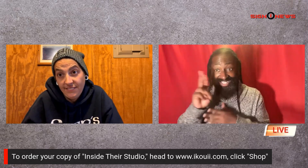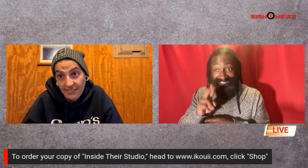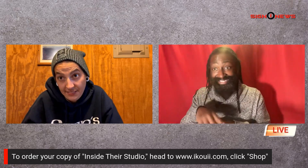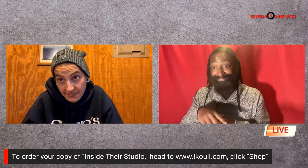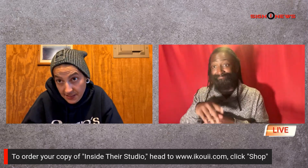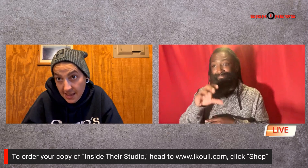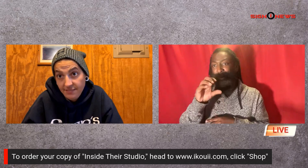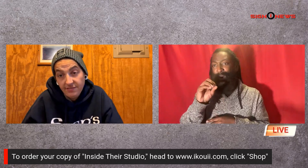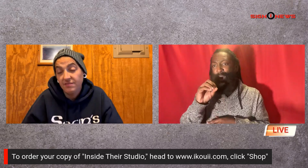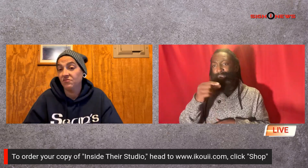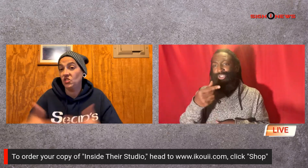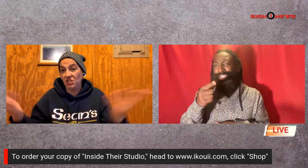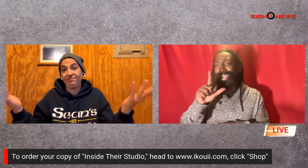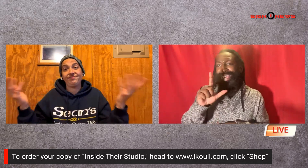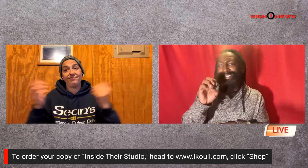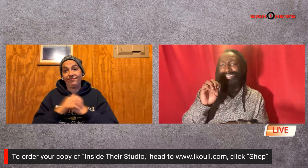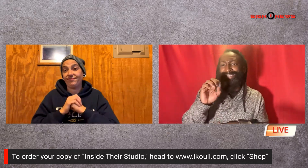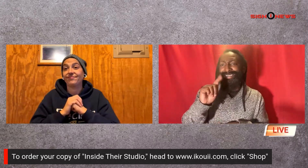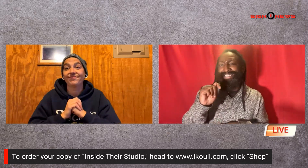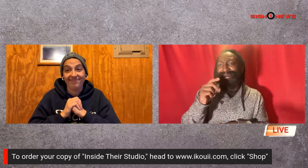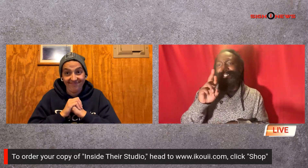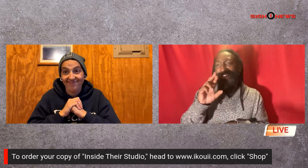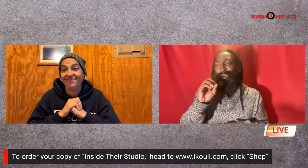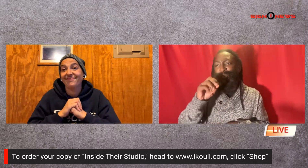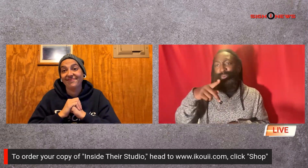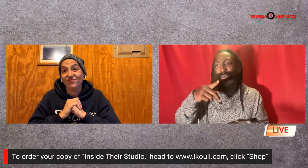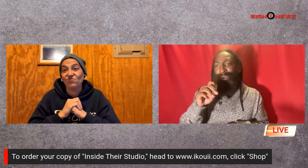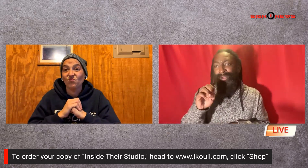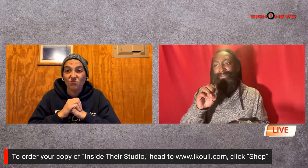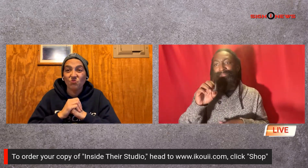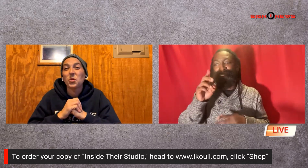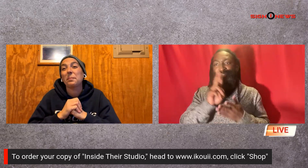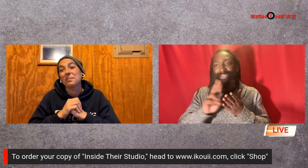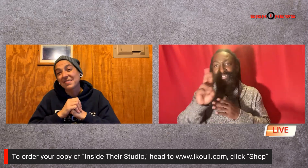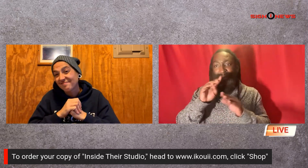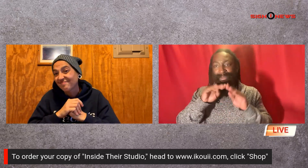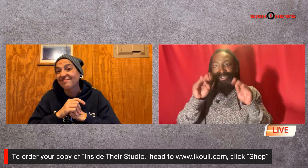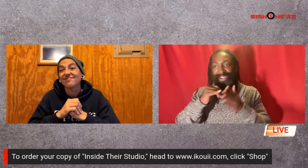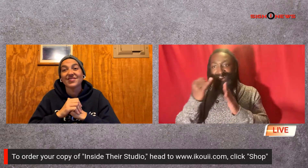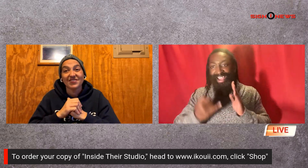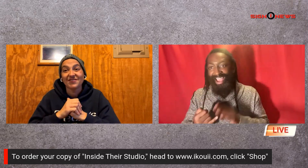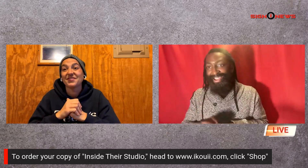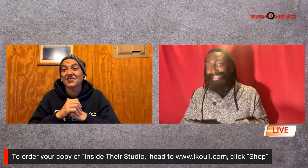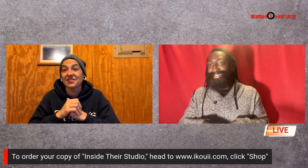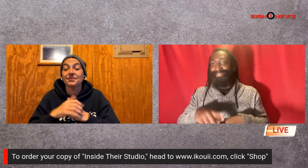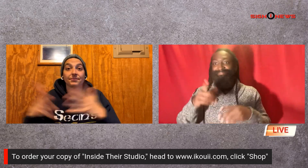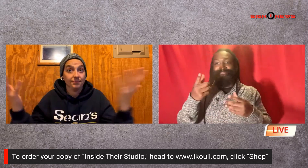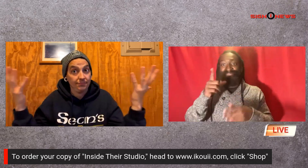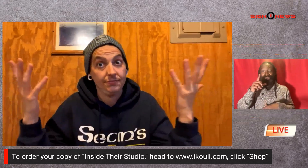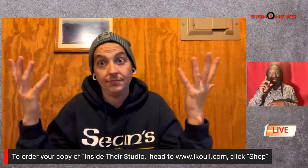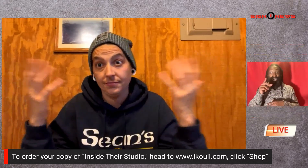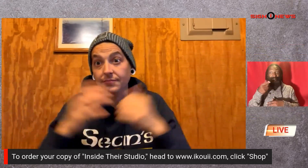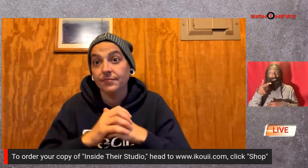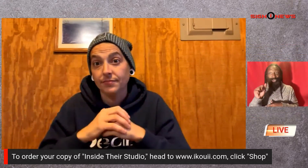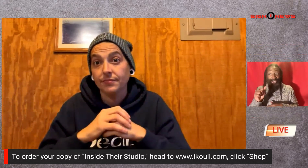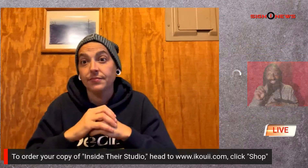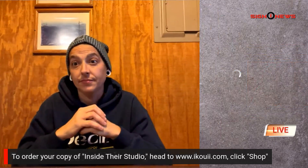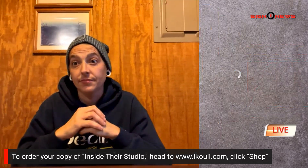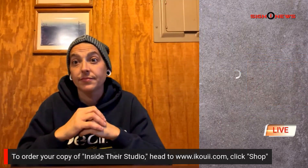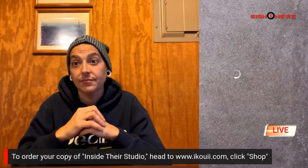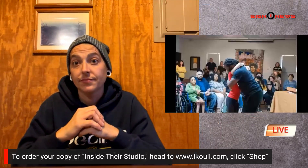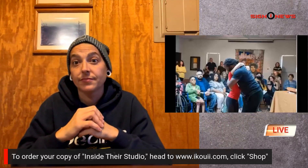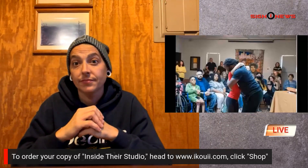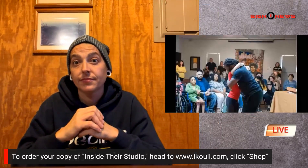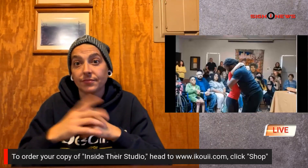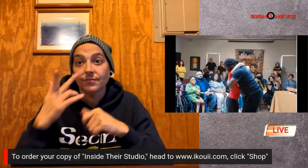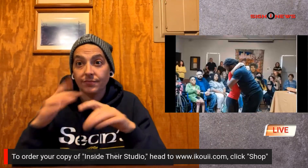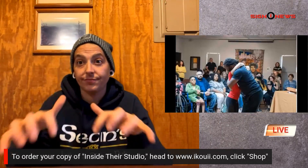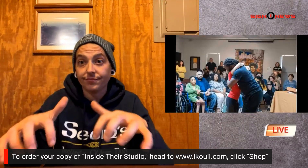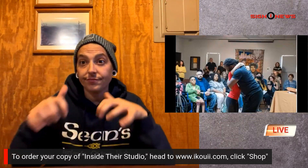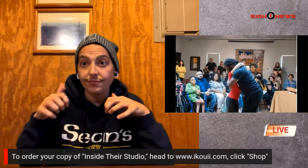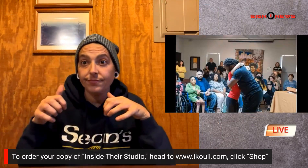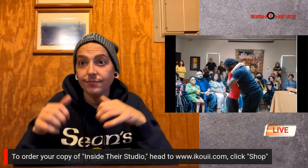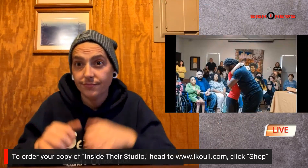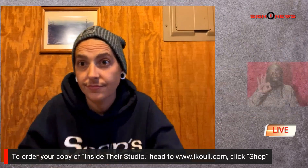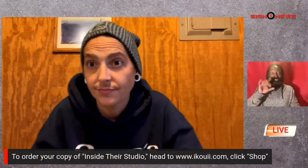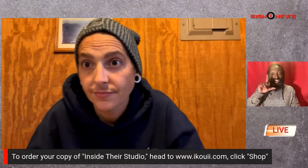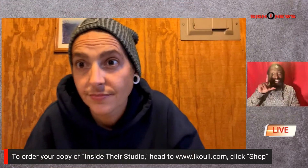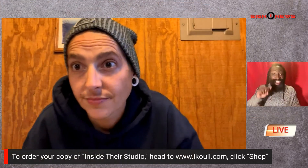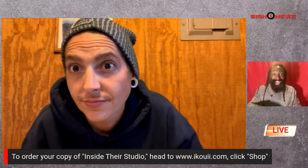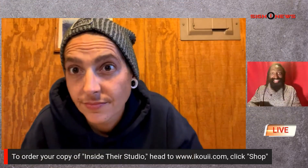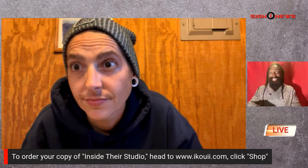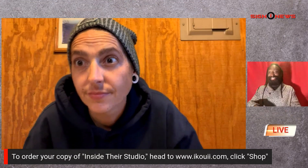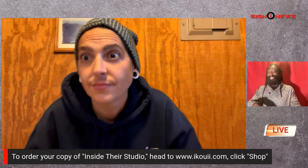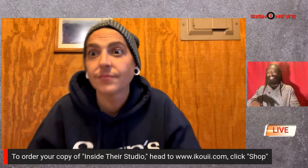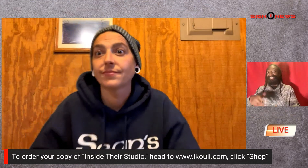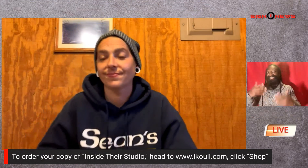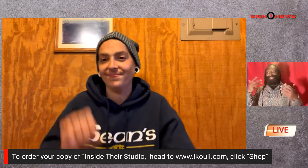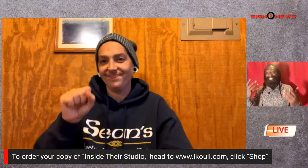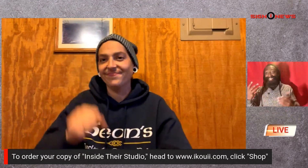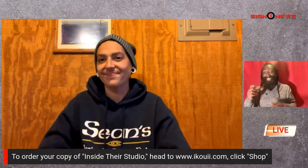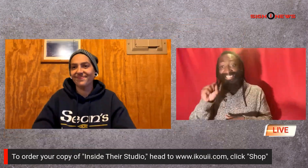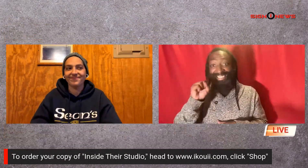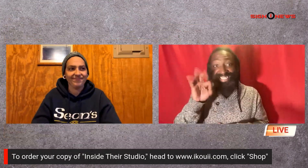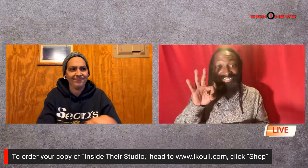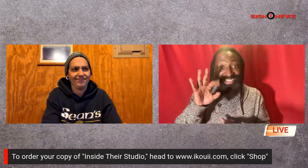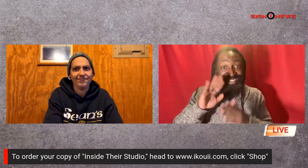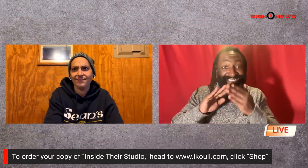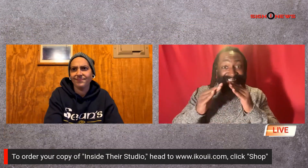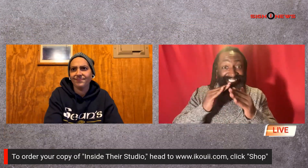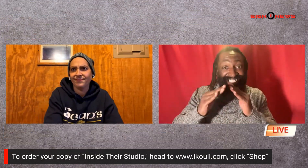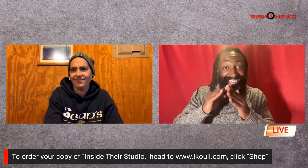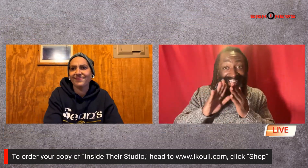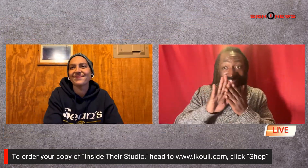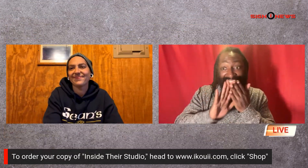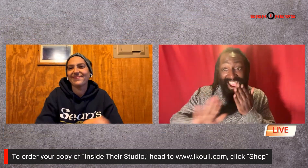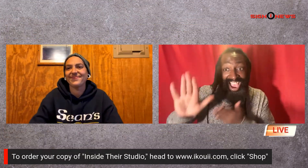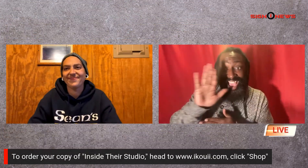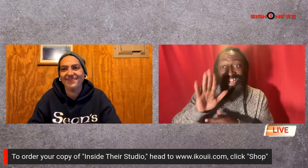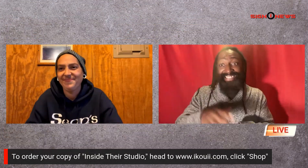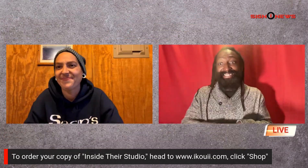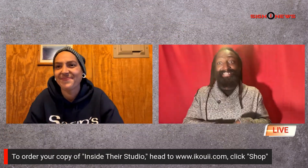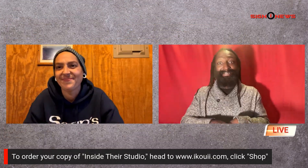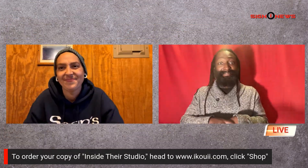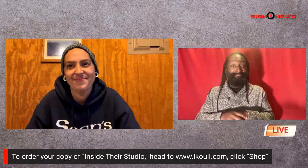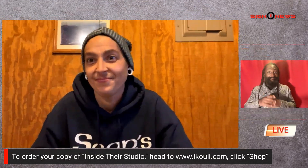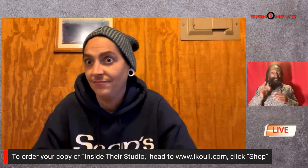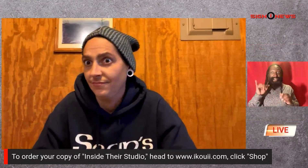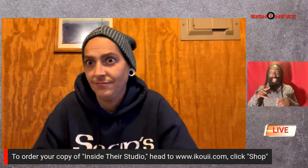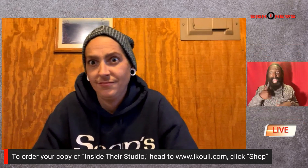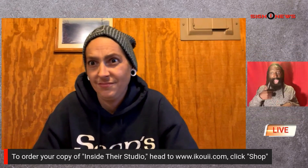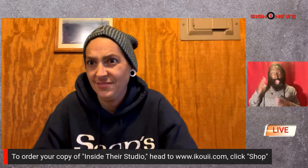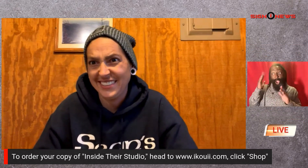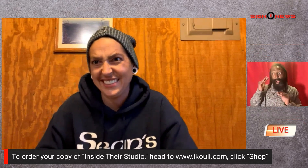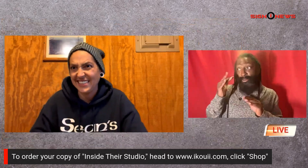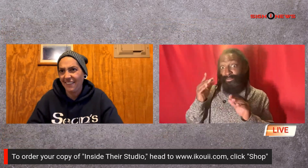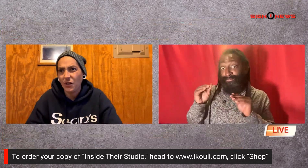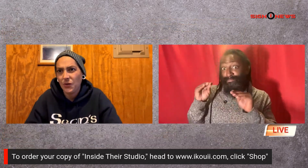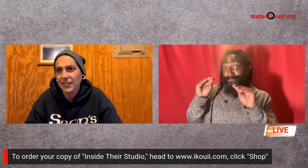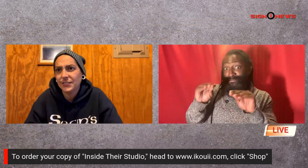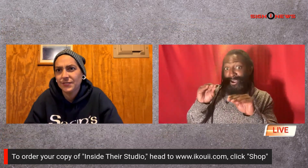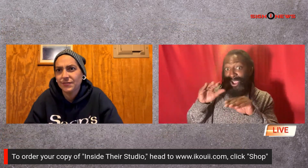University has it and Oglethorpe University has it